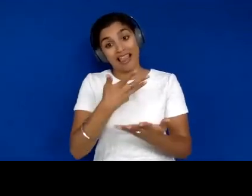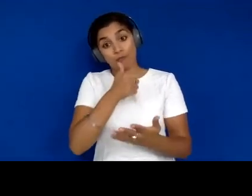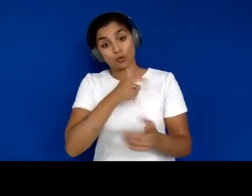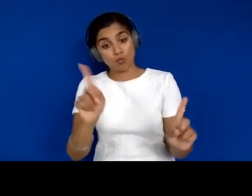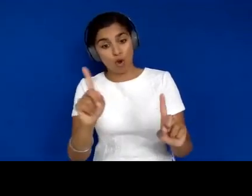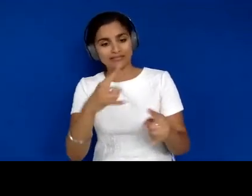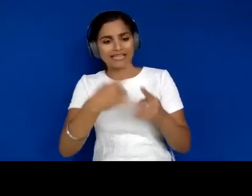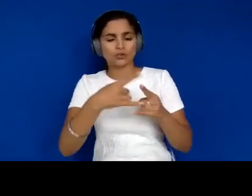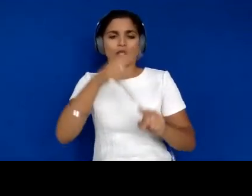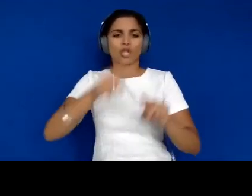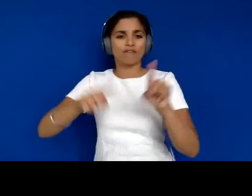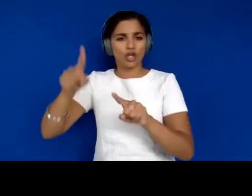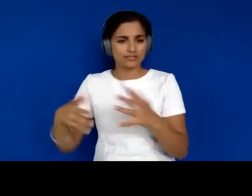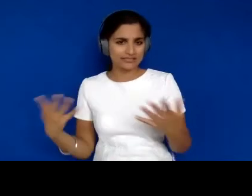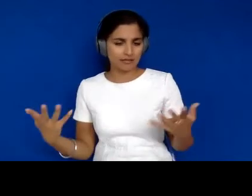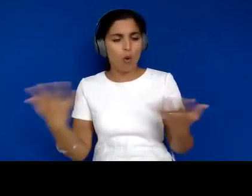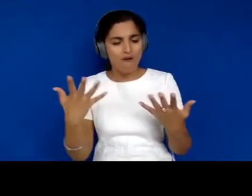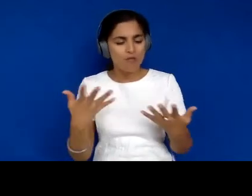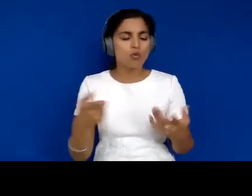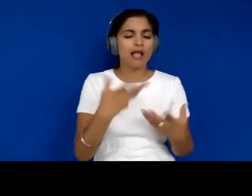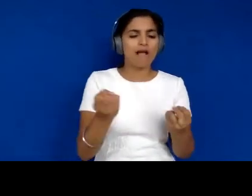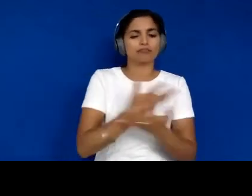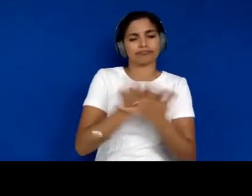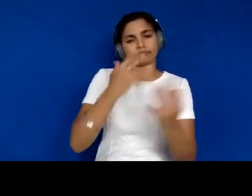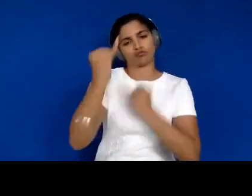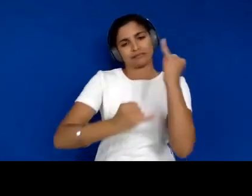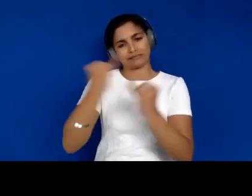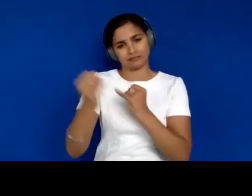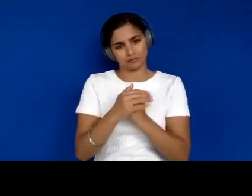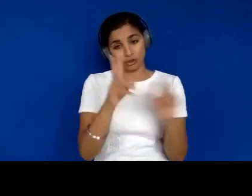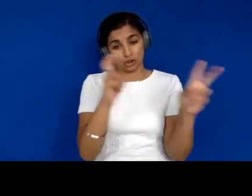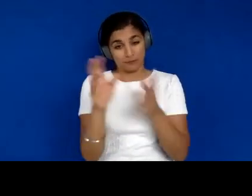terminology there politicizes the fights and burdens of the individuals they